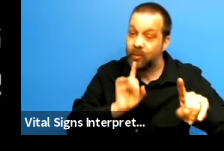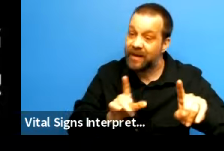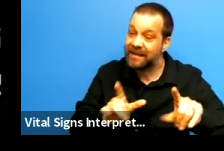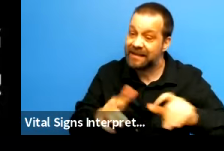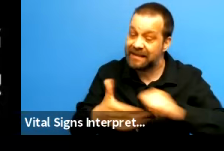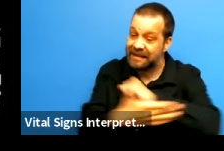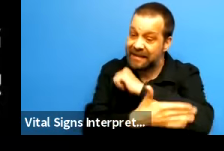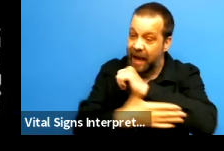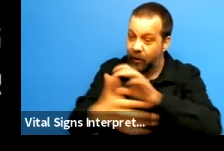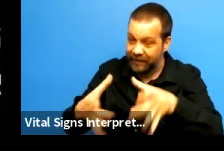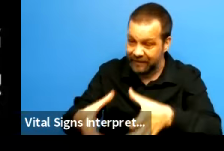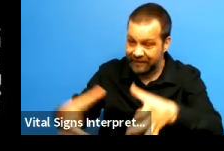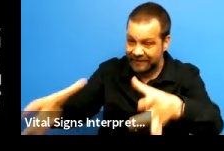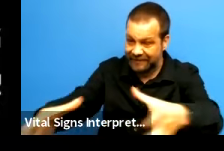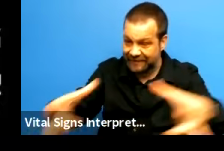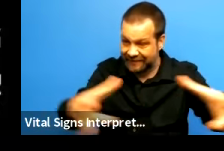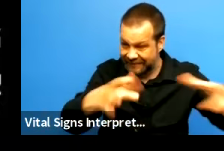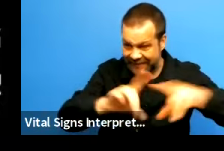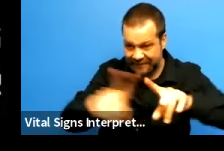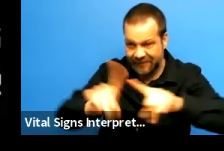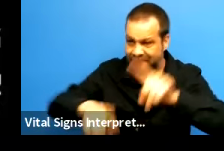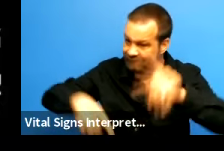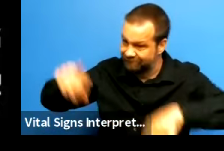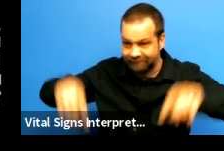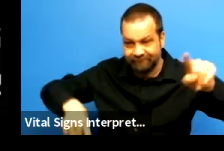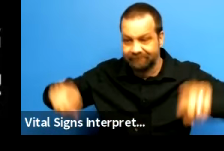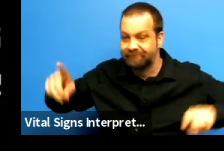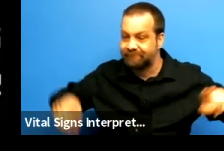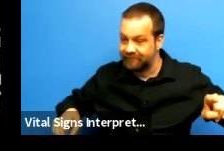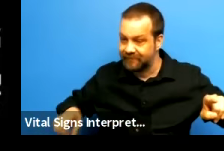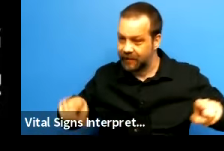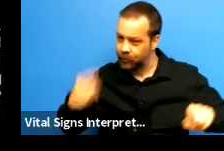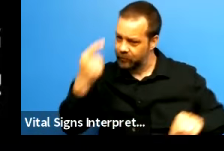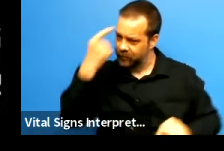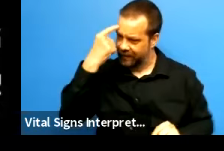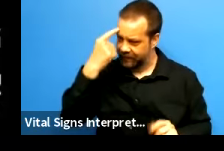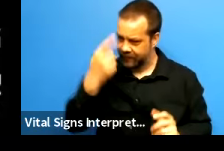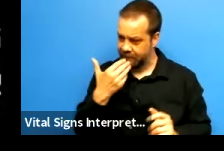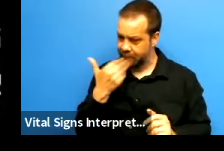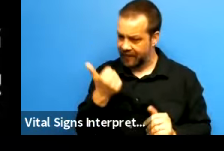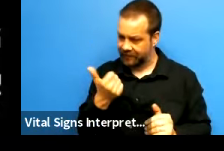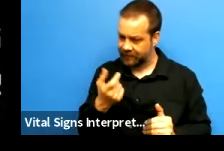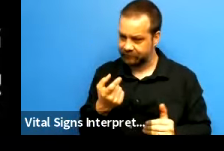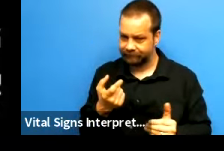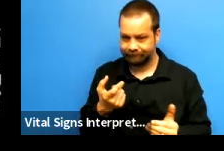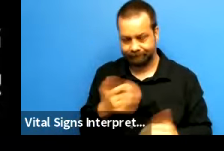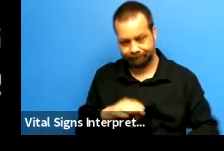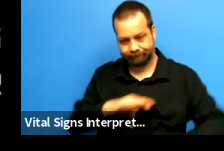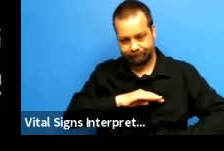That's something to take into consideration when you're looking at the best way to meet the needs of your employees,